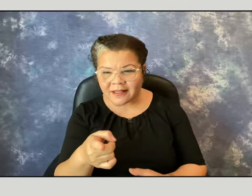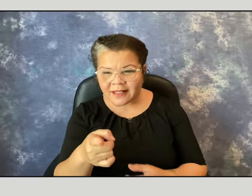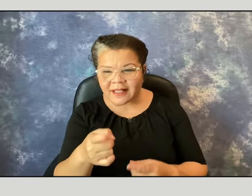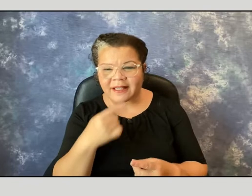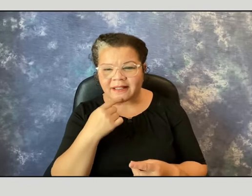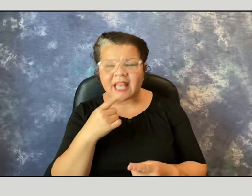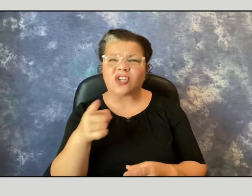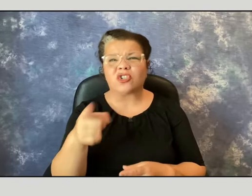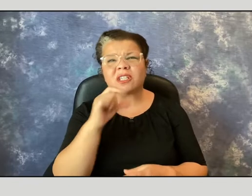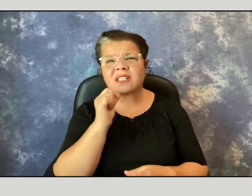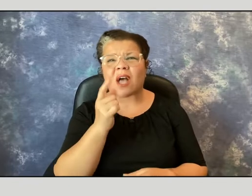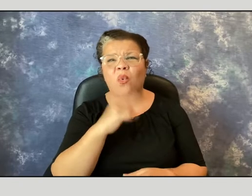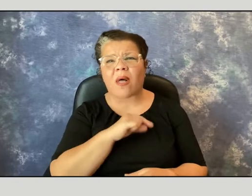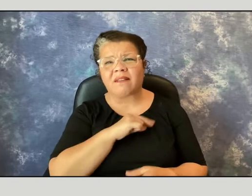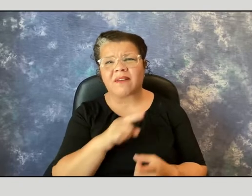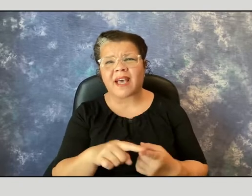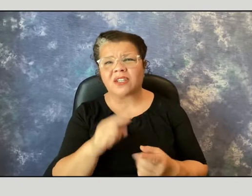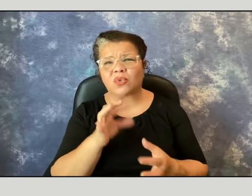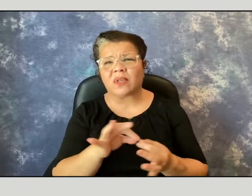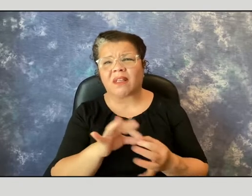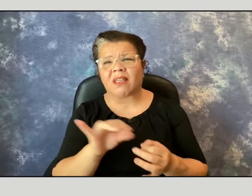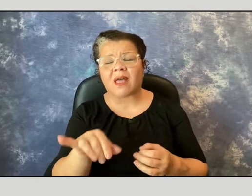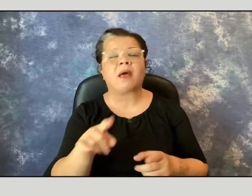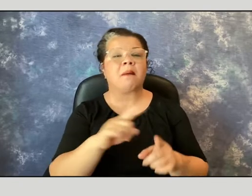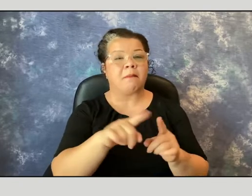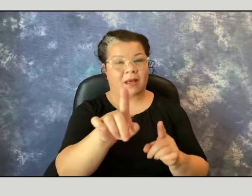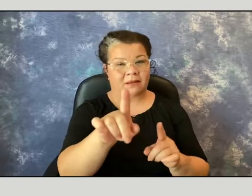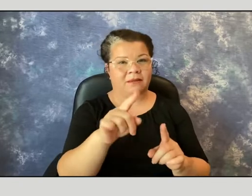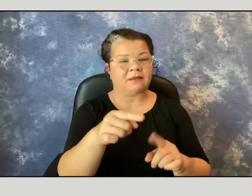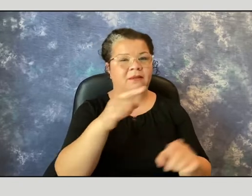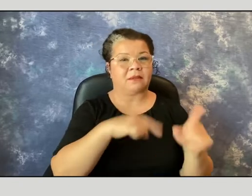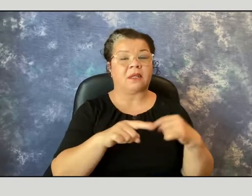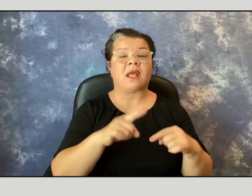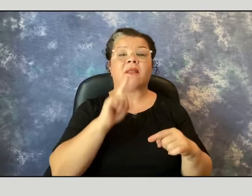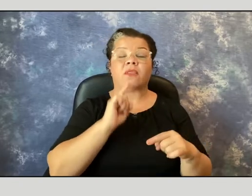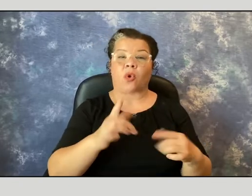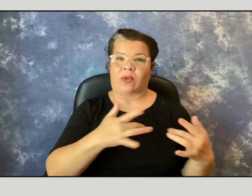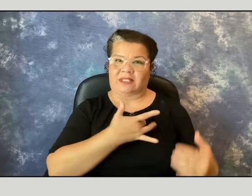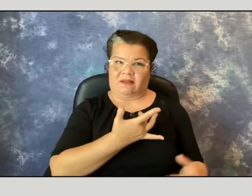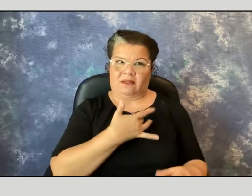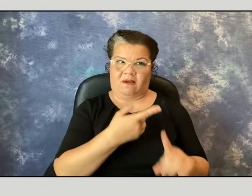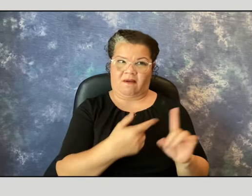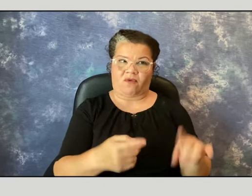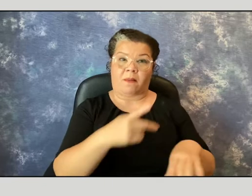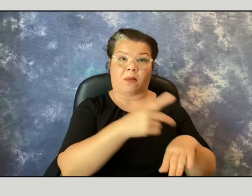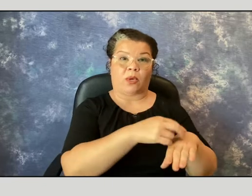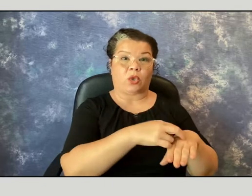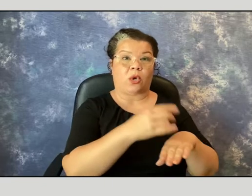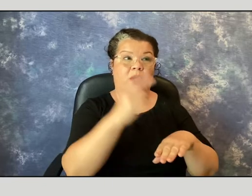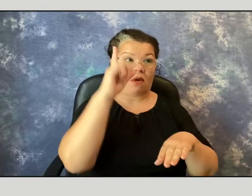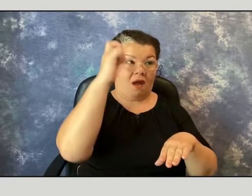But there was this sense from the Puerto Rican government and from the US government that Puerto Rico needed to develop